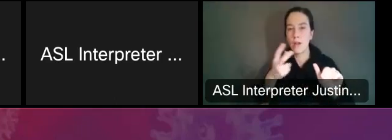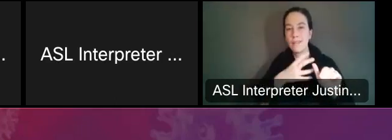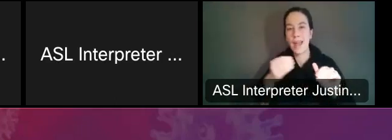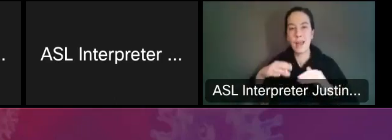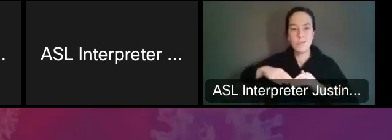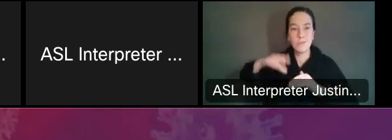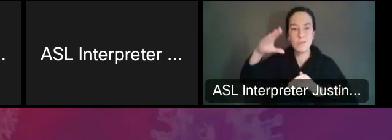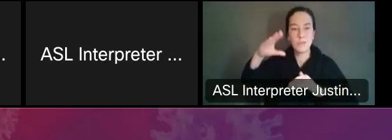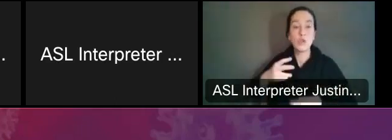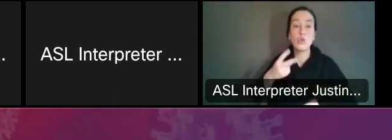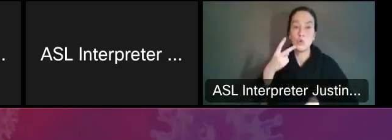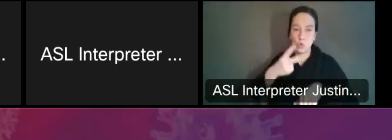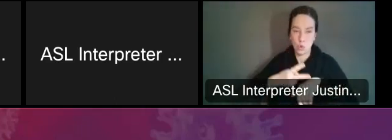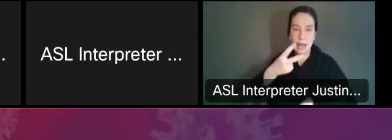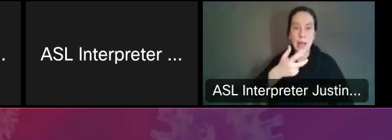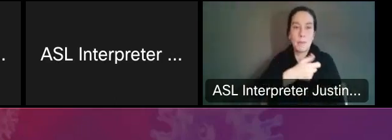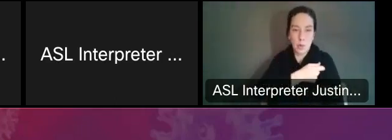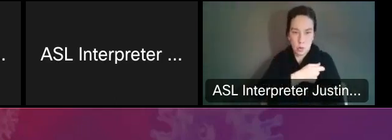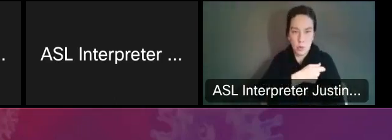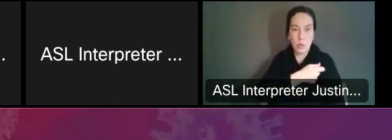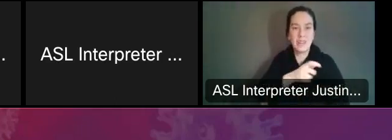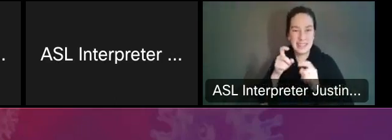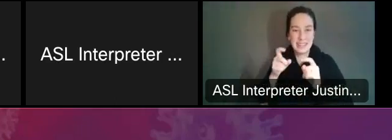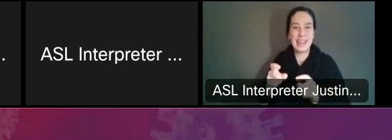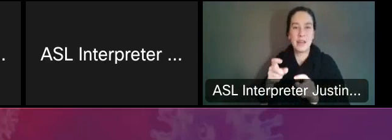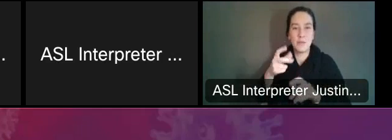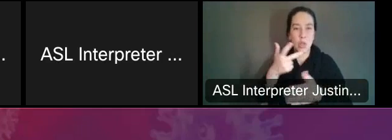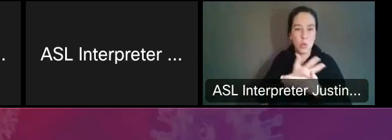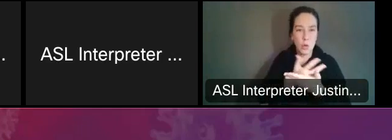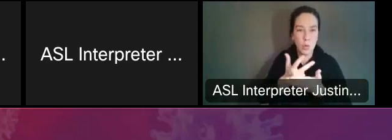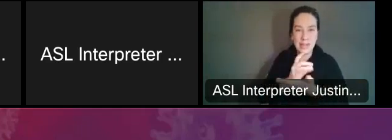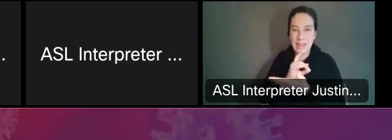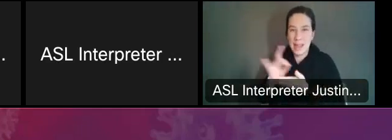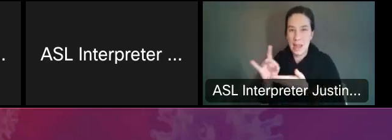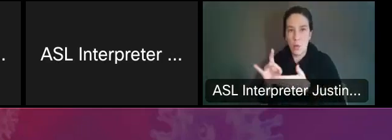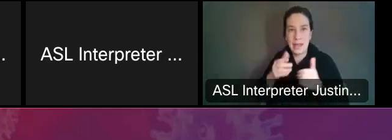The 3rd dose is to be administered at least 8 weeks after that.